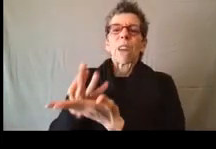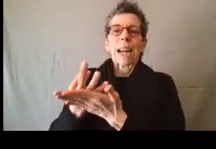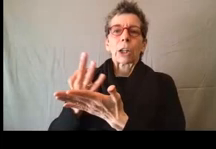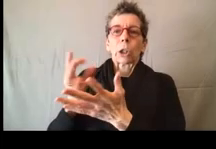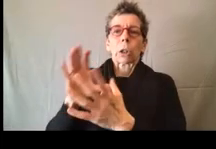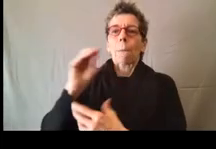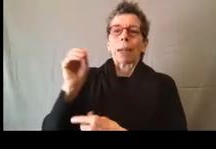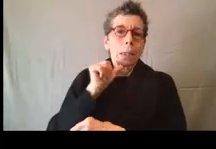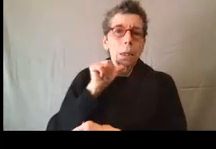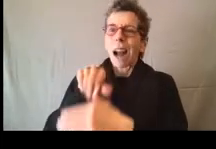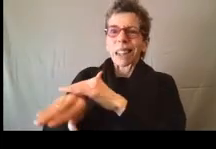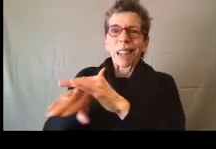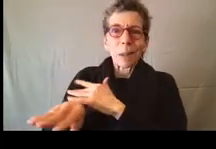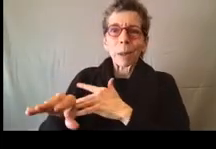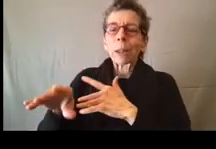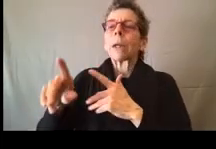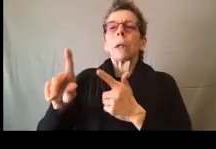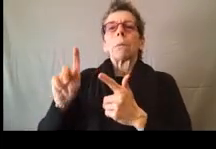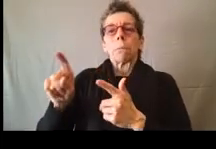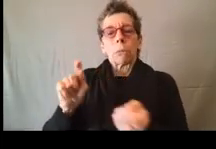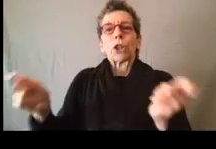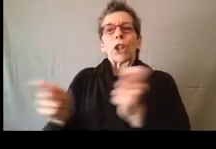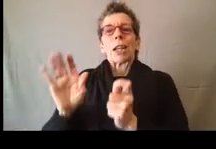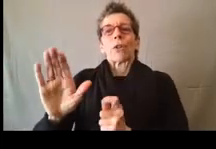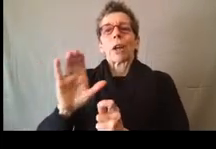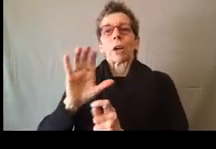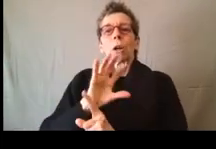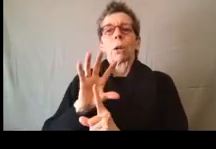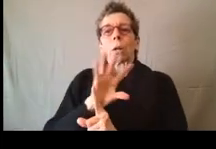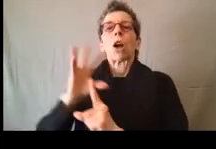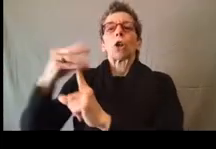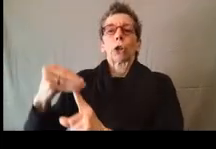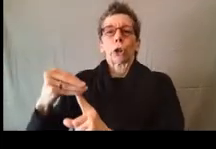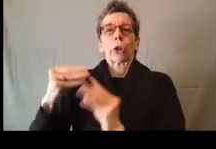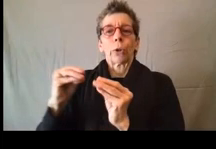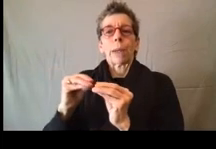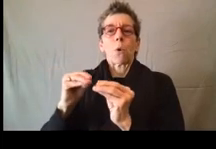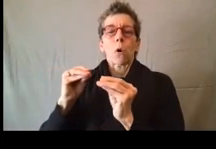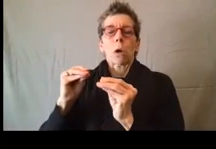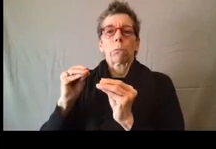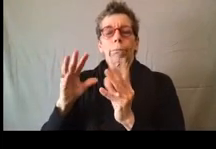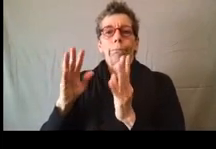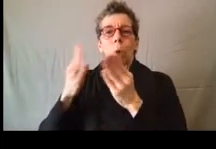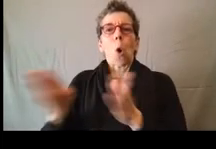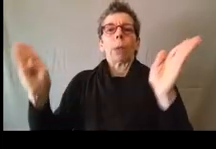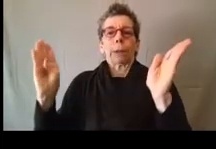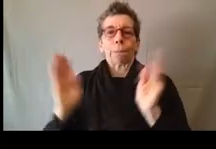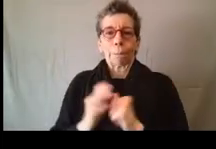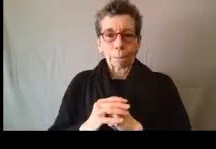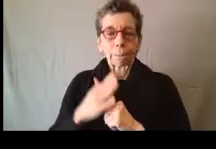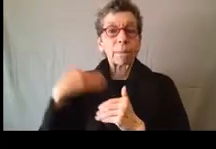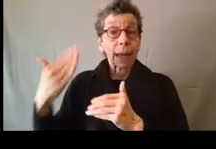corporate culture changing to become more accessible. Next slide, please. In terms of